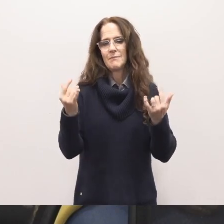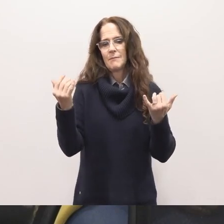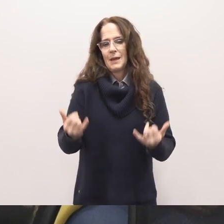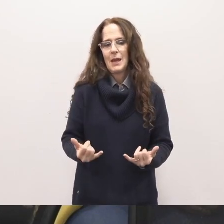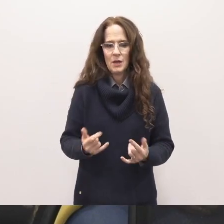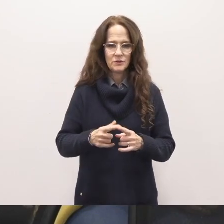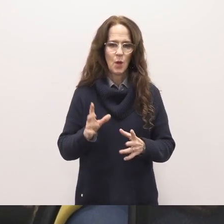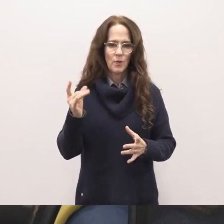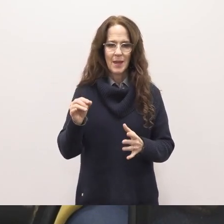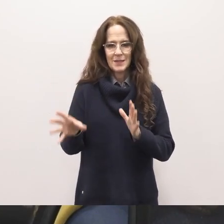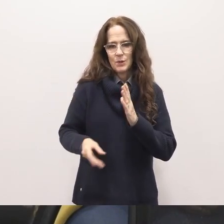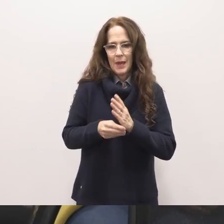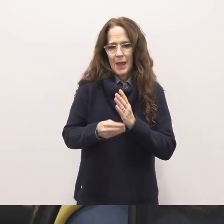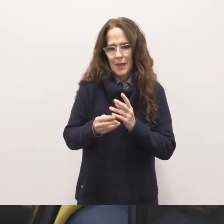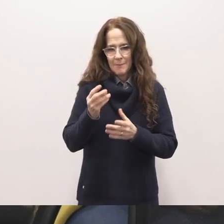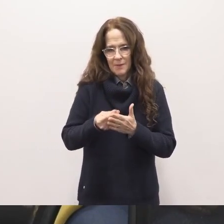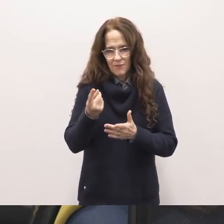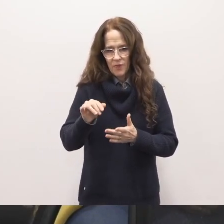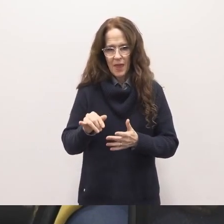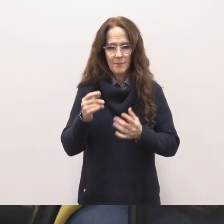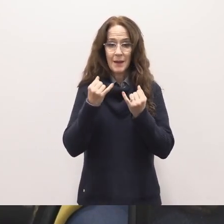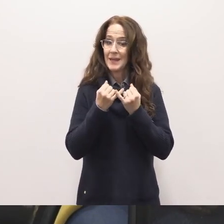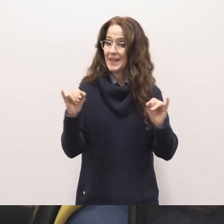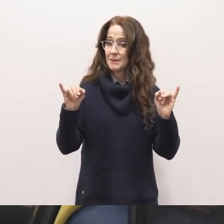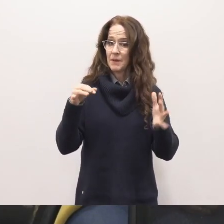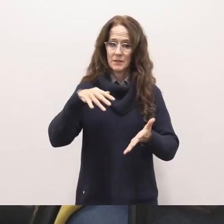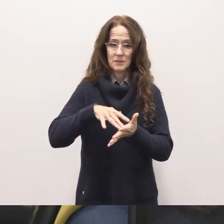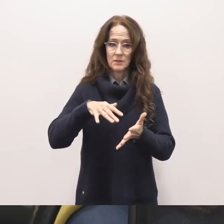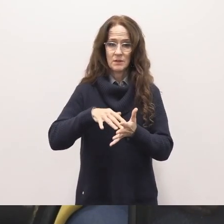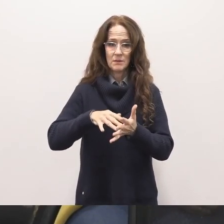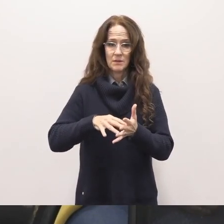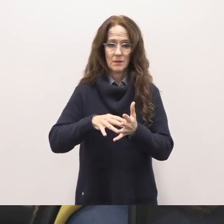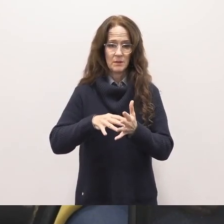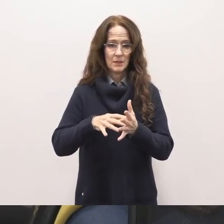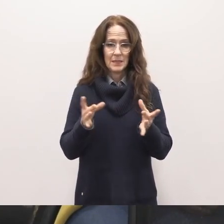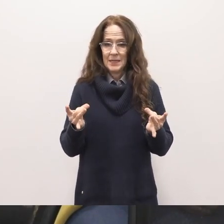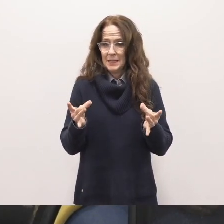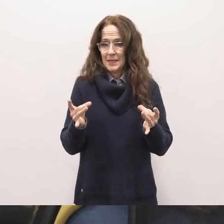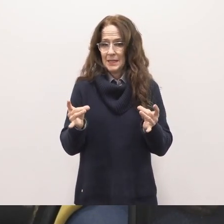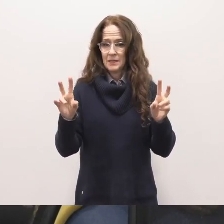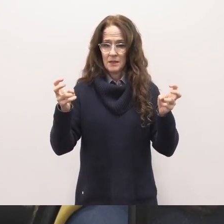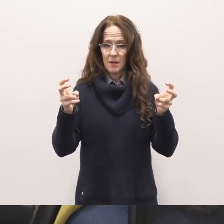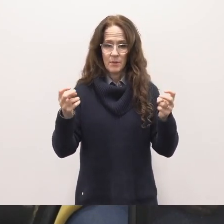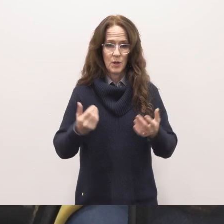Independence study, another, I think, really hot topic recently. A lot of new legislation,